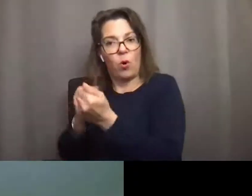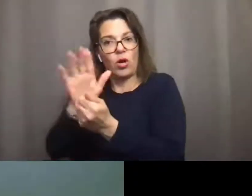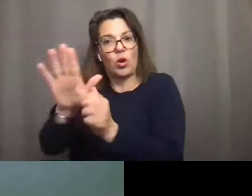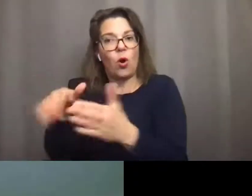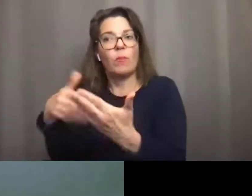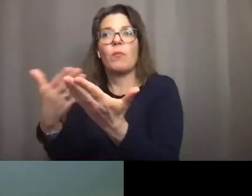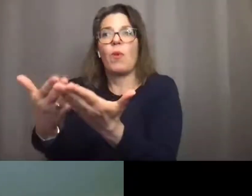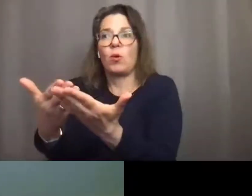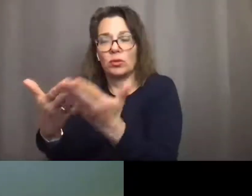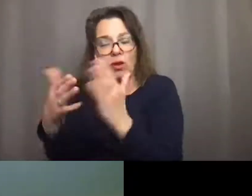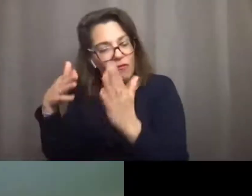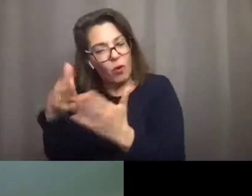and focus on those.